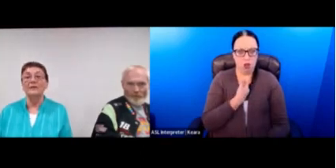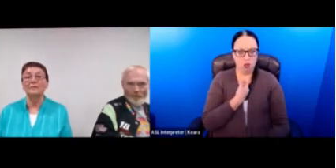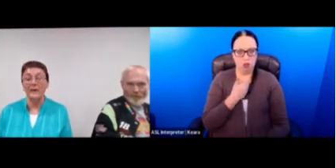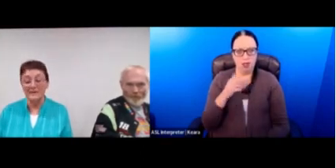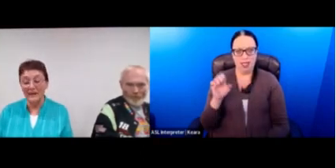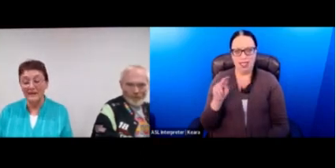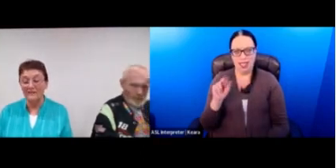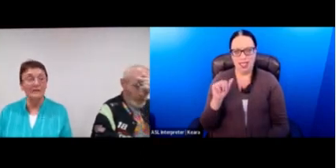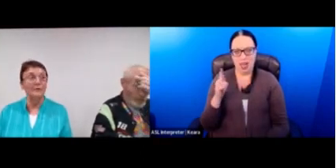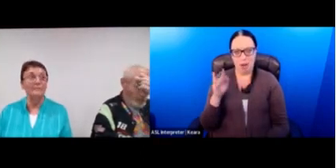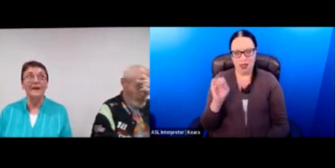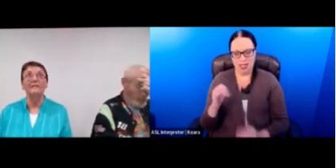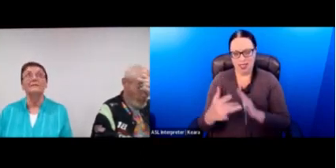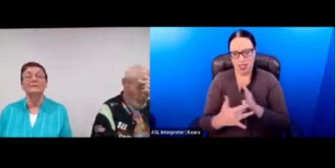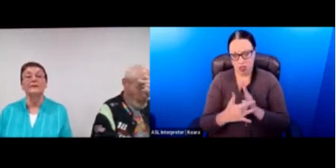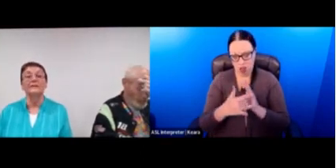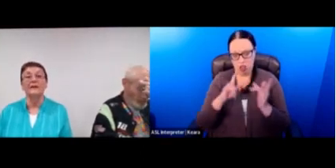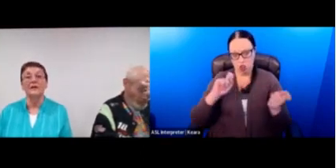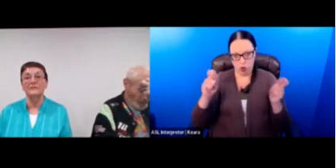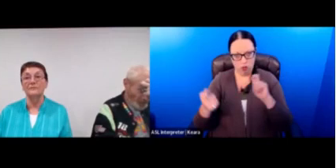transformation agency, we basically look at technology